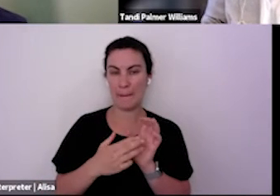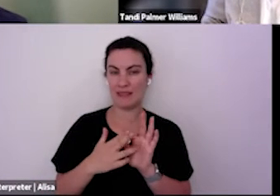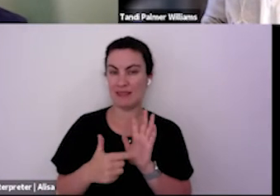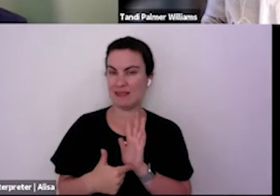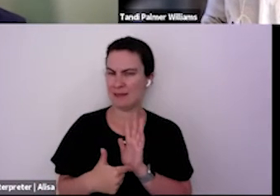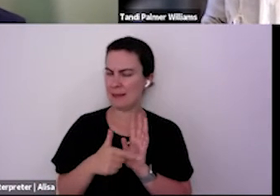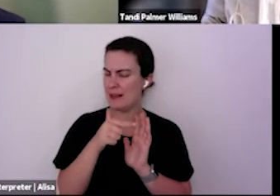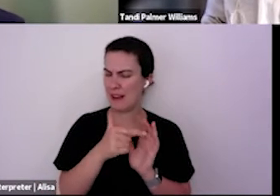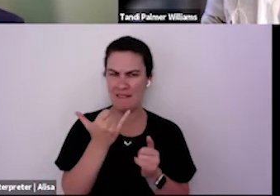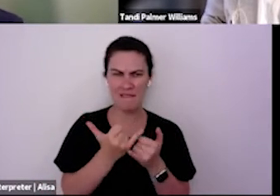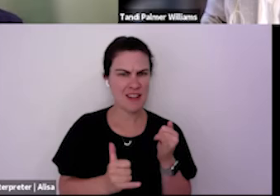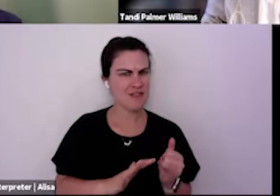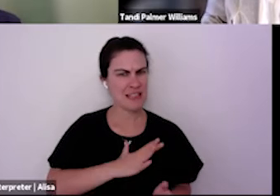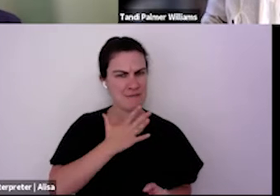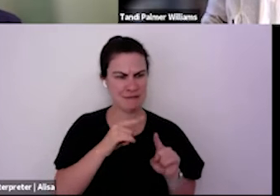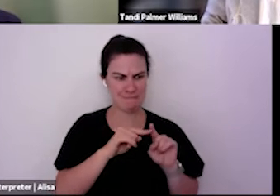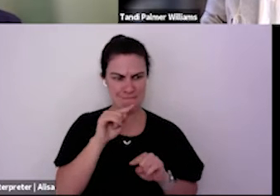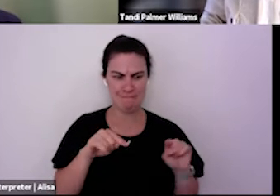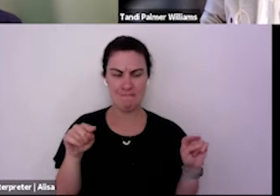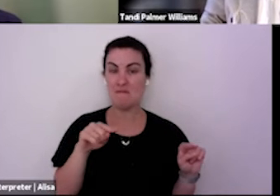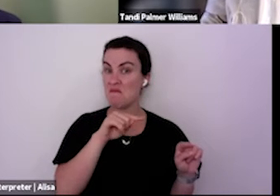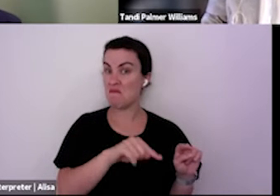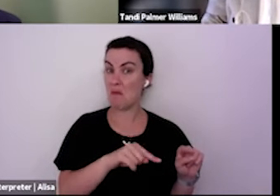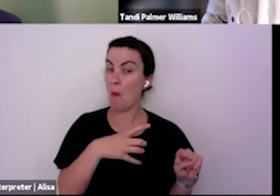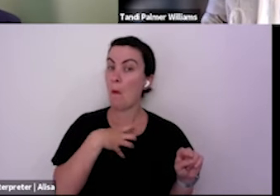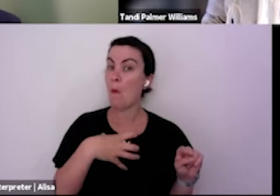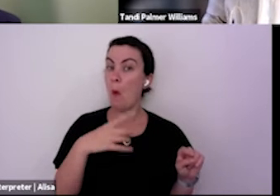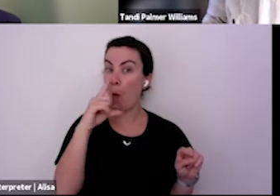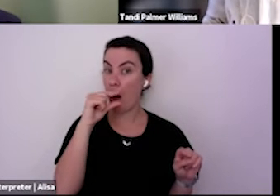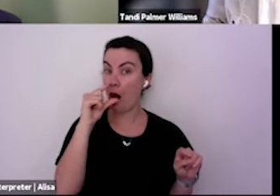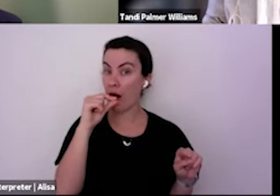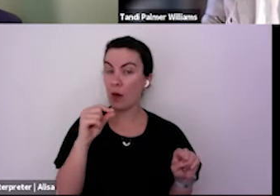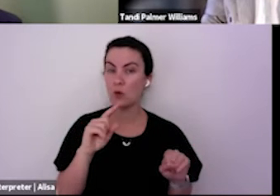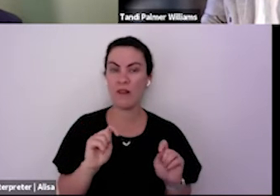They are more likely to hold a postgraduate degree. More likely to speak a language other than English.